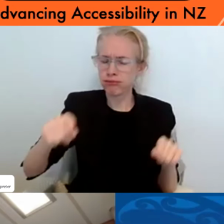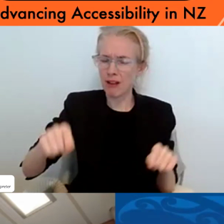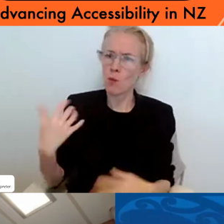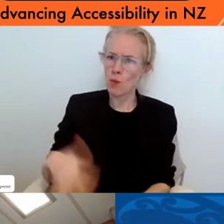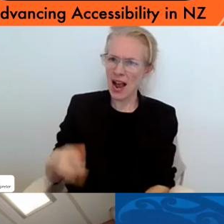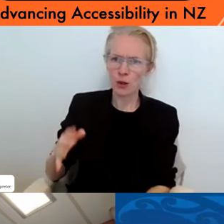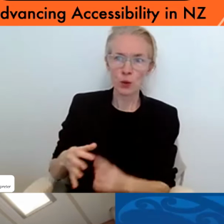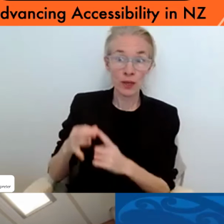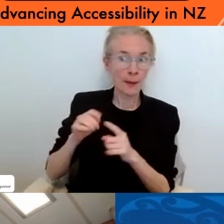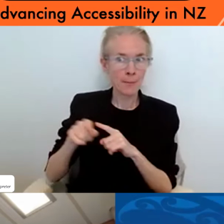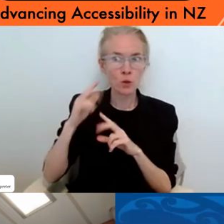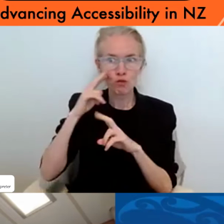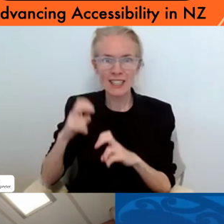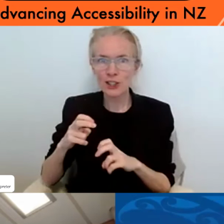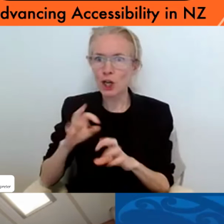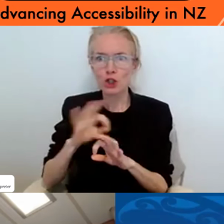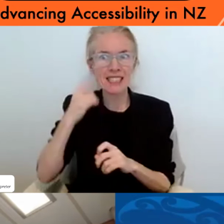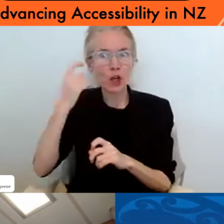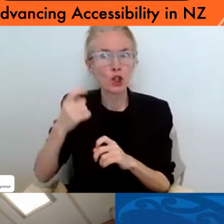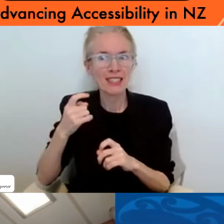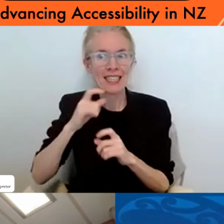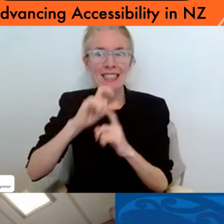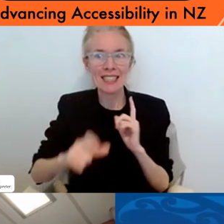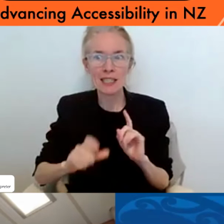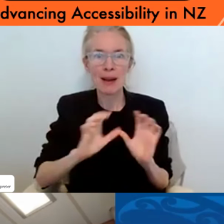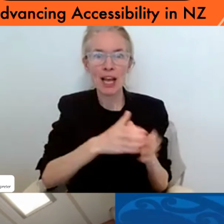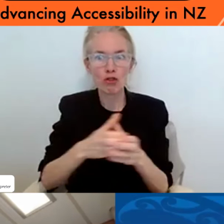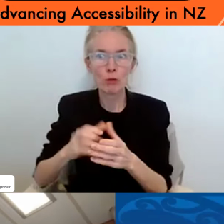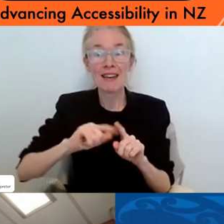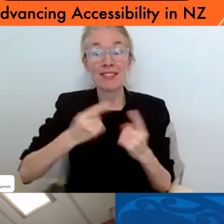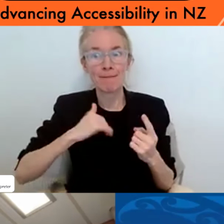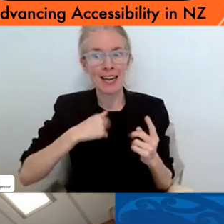questions, so shall we get straight into it? Now we've got a couple